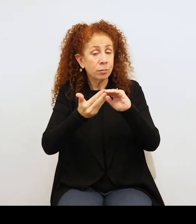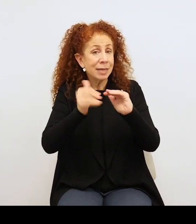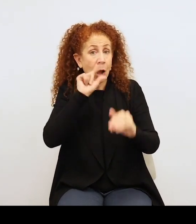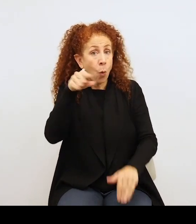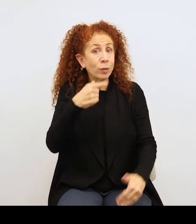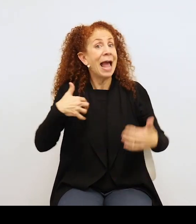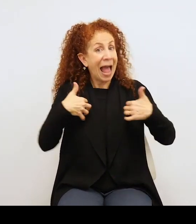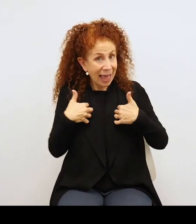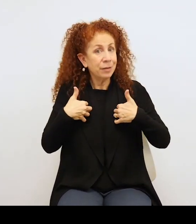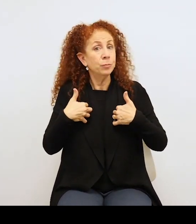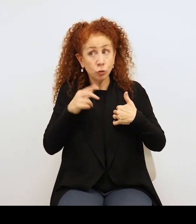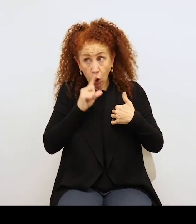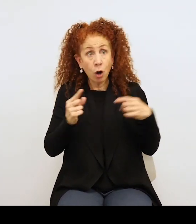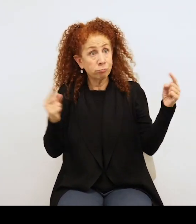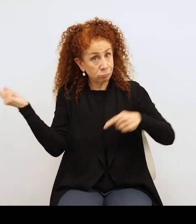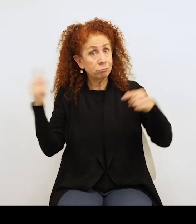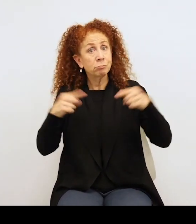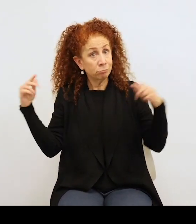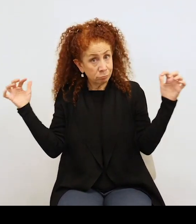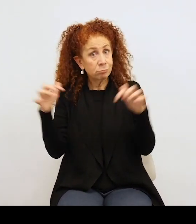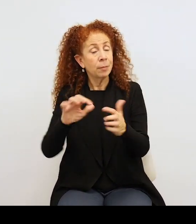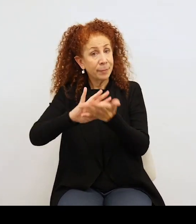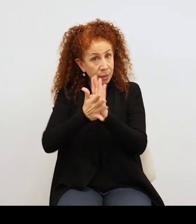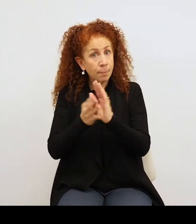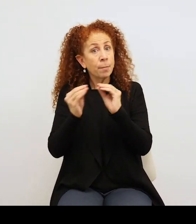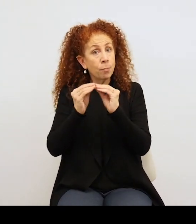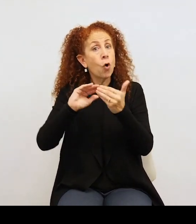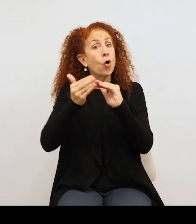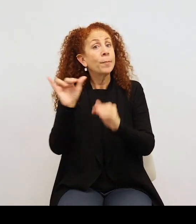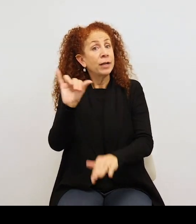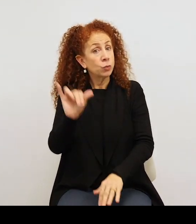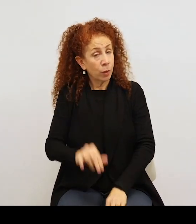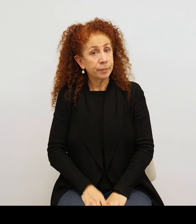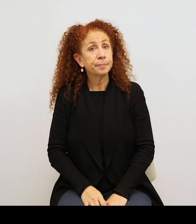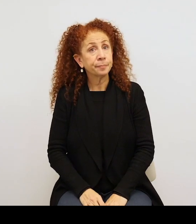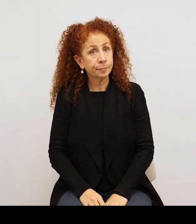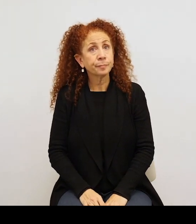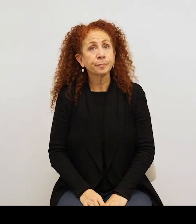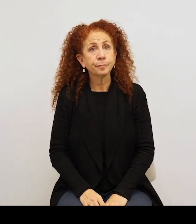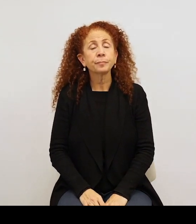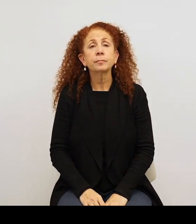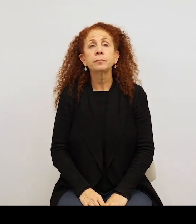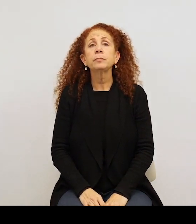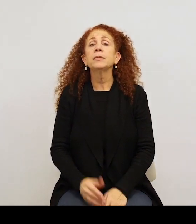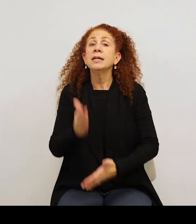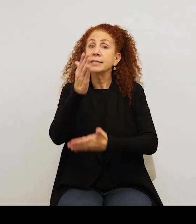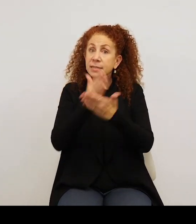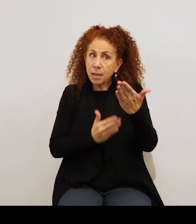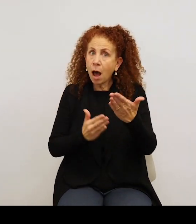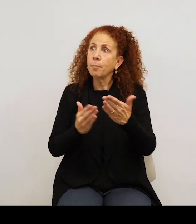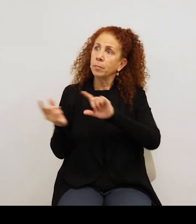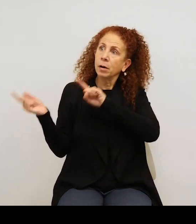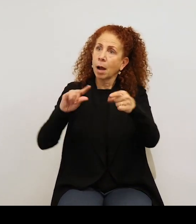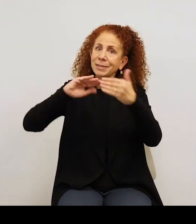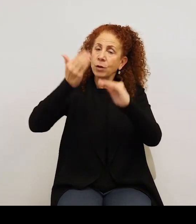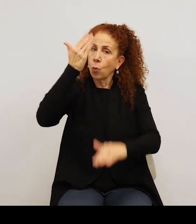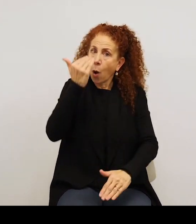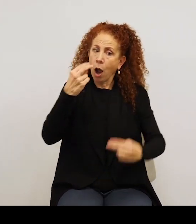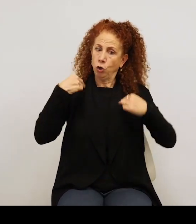The animal kingdom is becoming more urban as well. Some are driven to urabanize because humans are increasingly